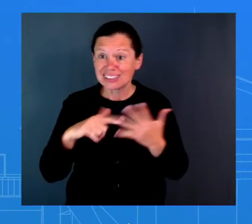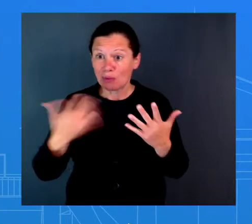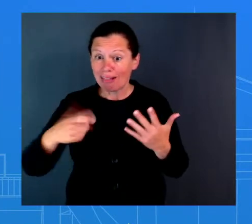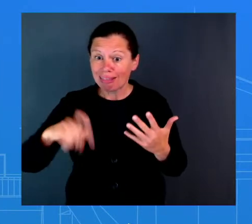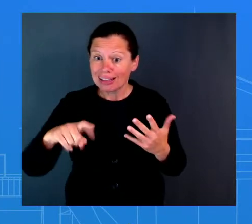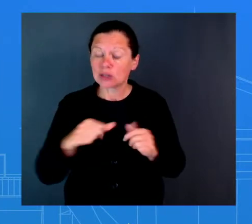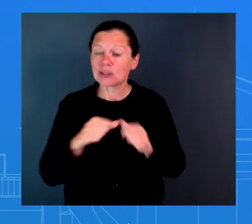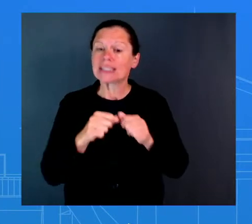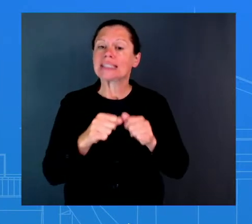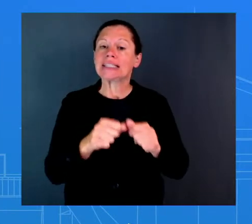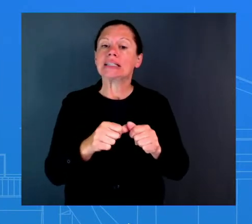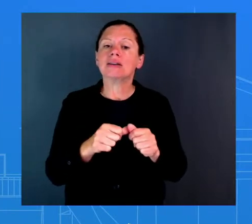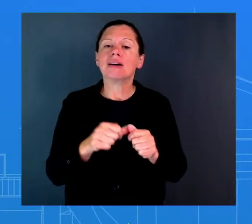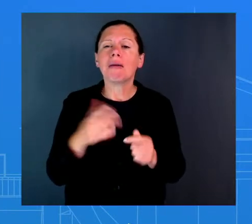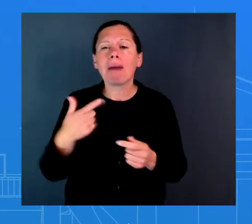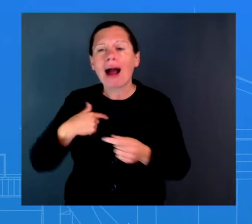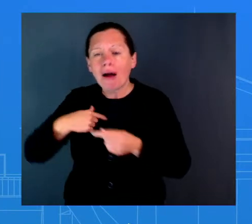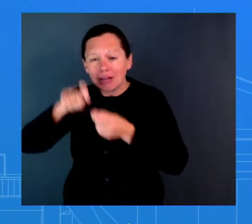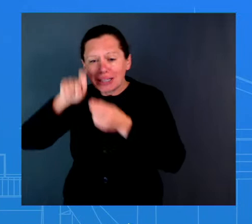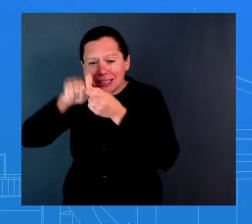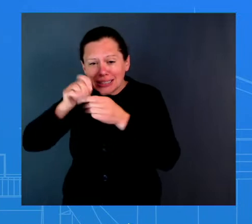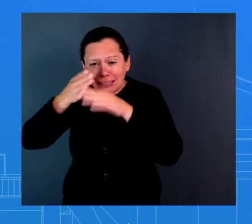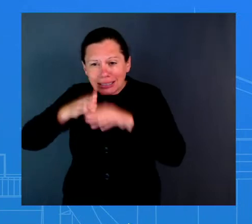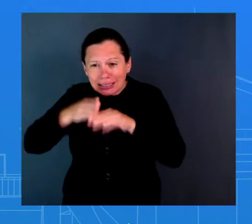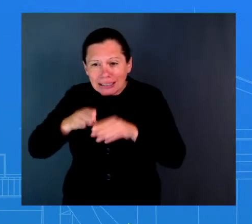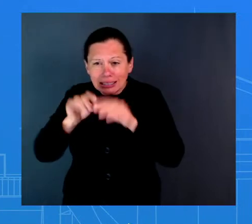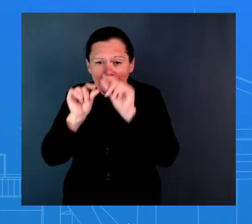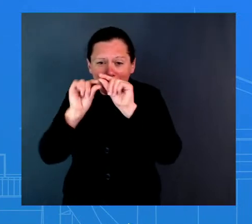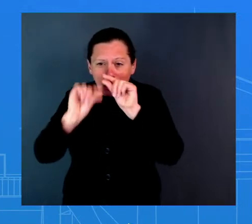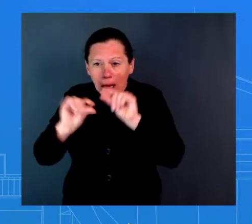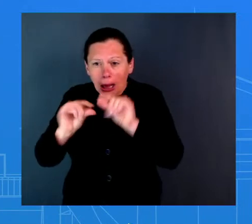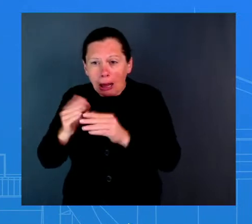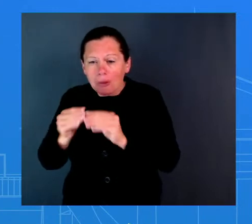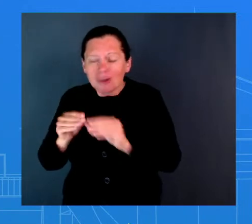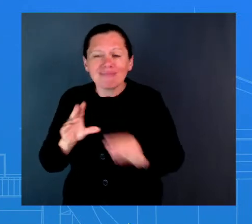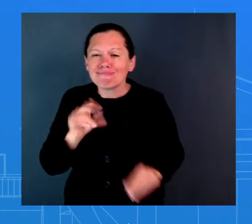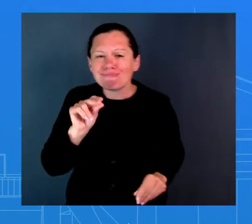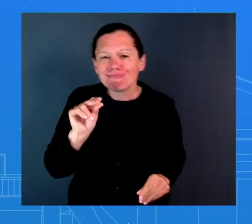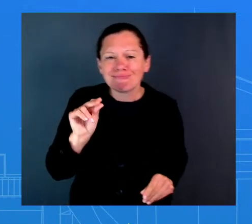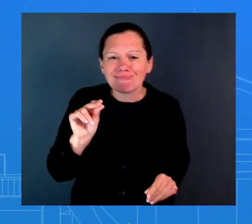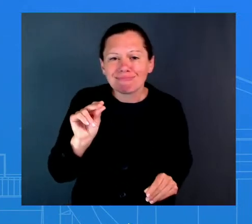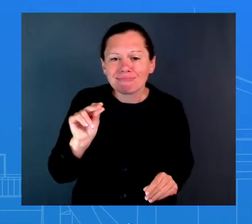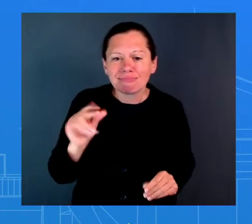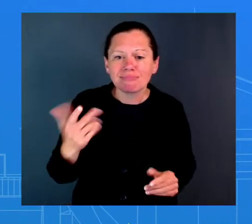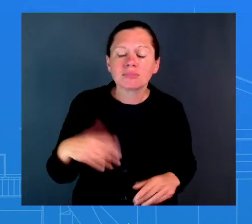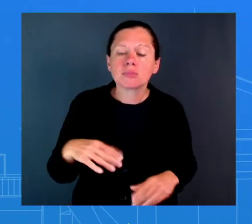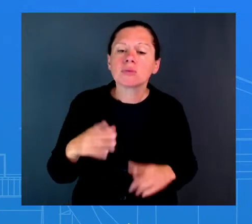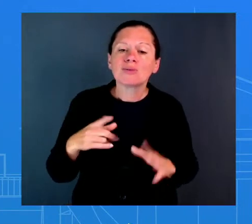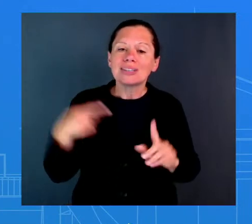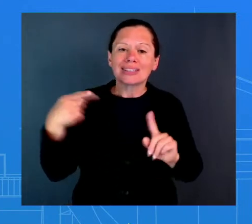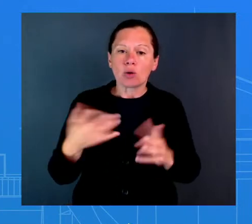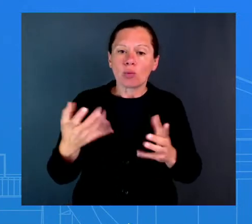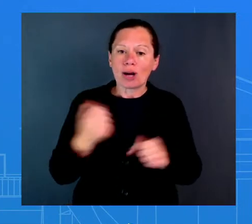But I spend my days making sure that we know that every dollar that we're spending is being accounted for effectively